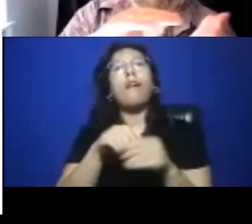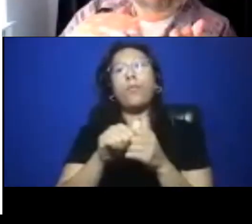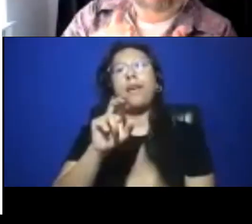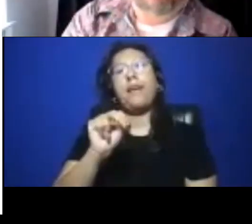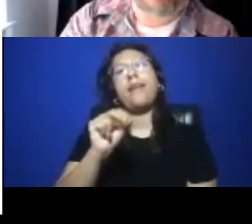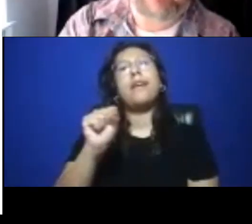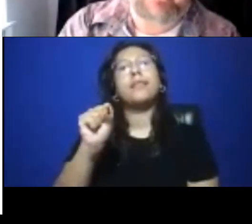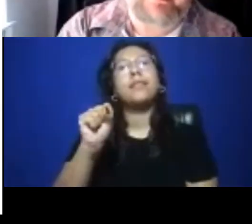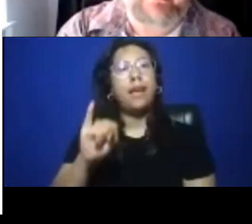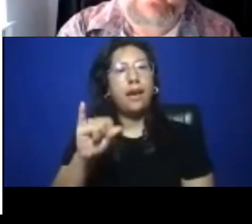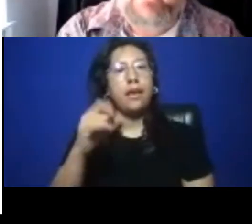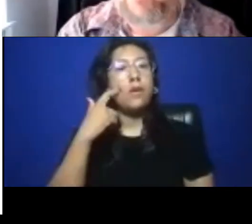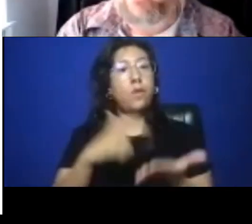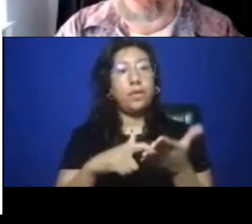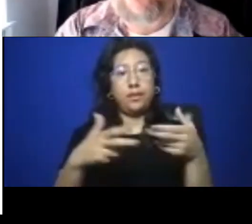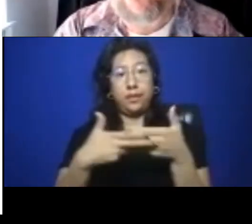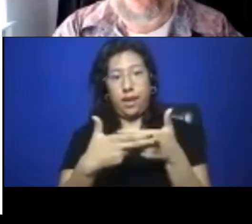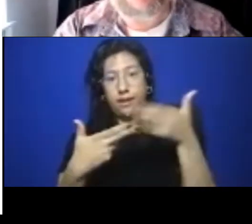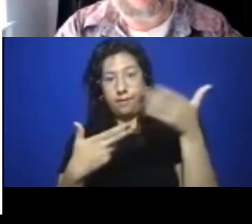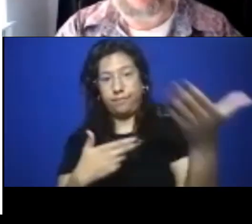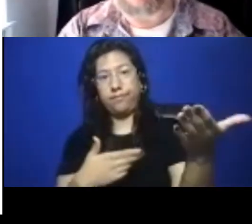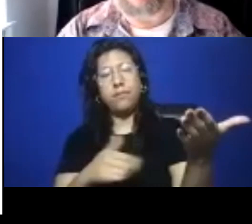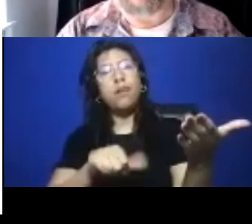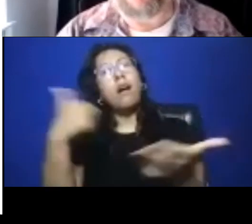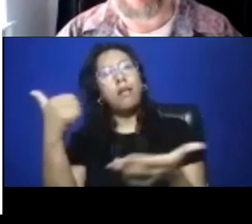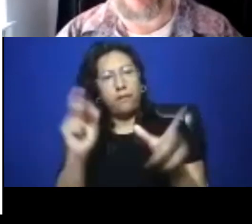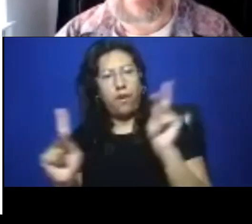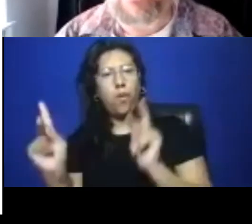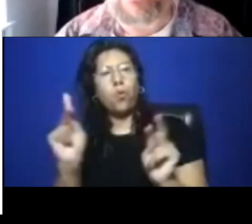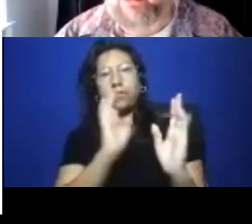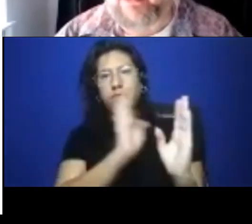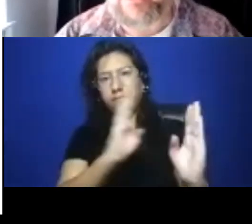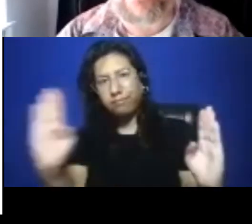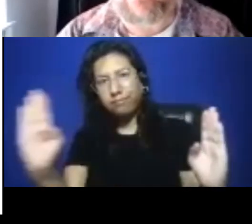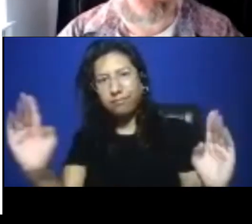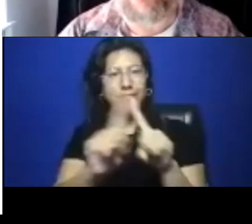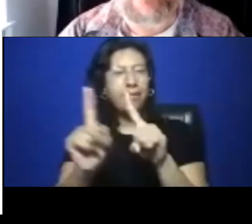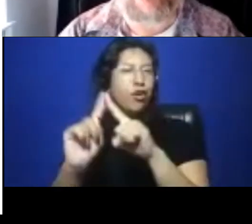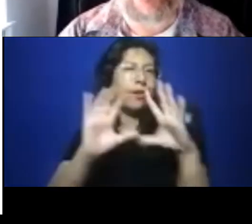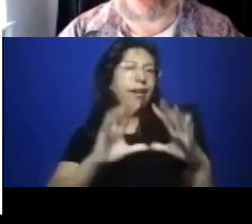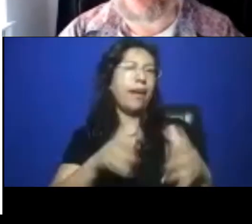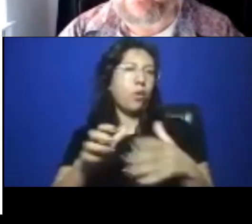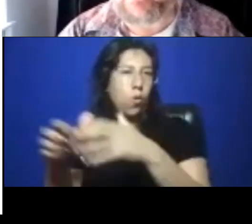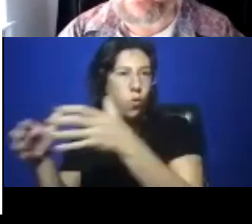And you can see on the slide that that other folks in other categories of gender identity